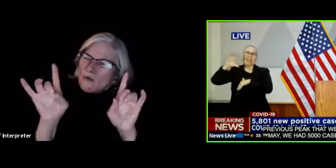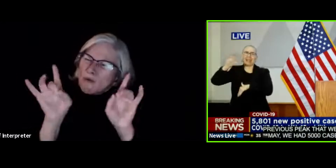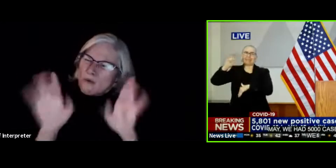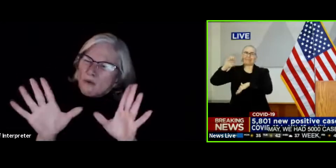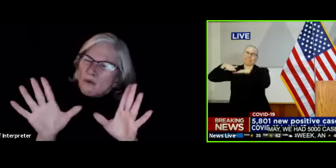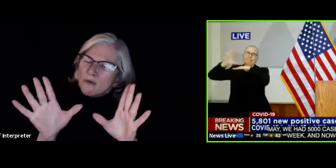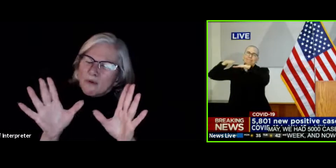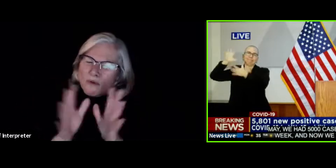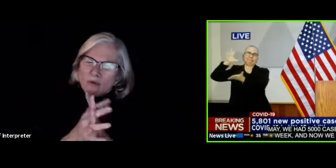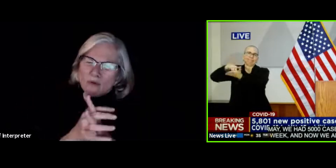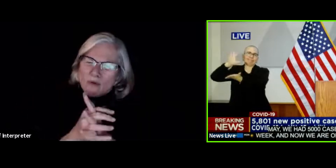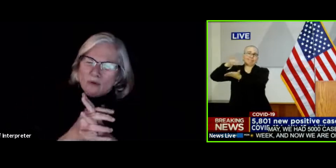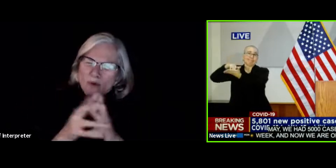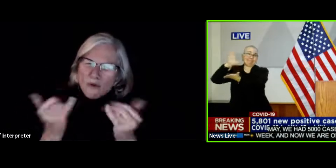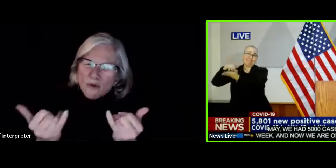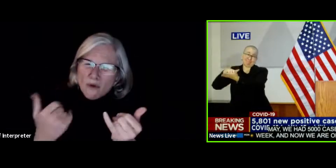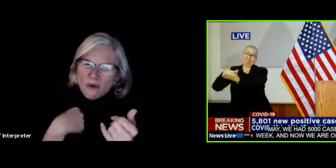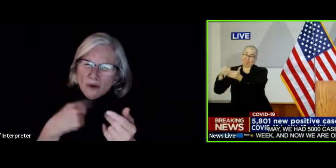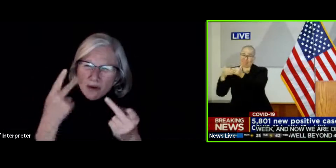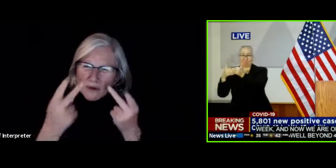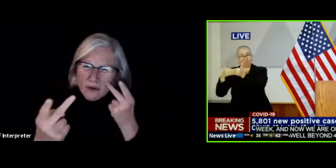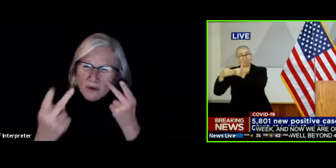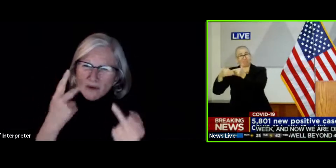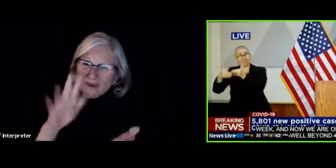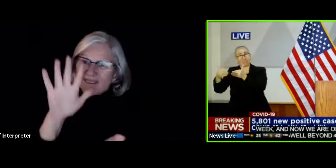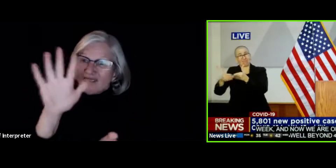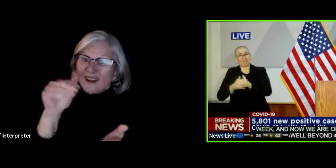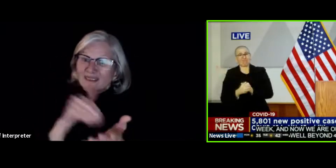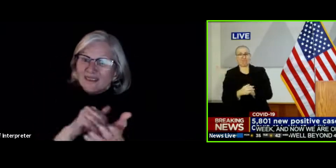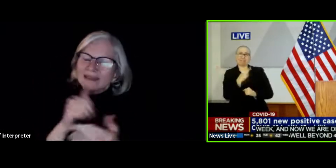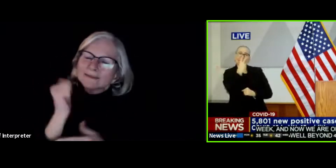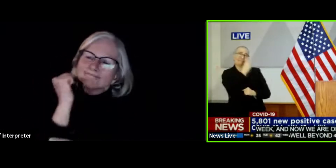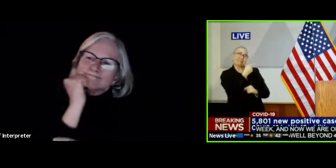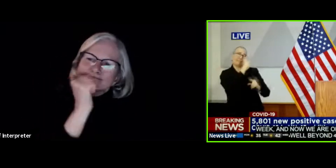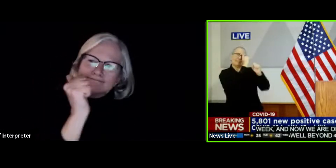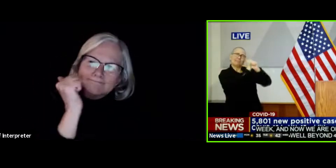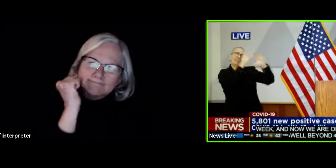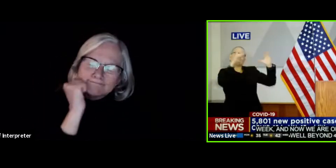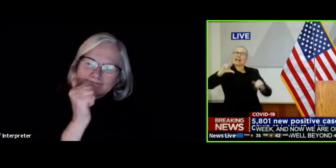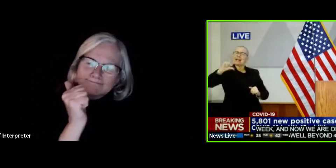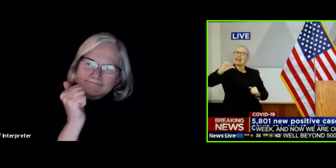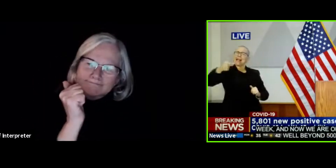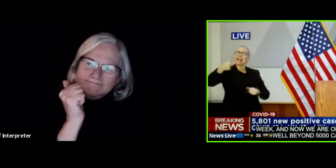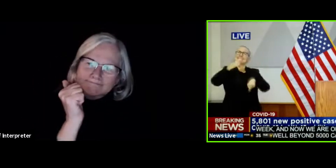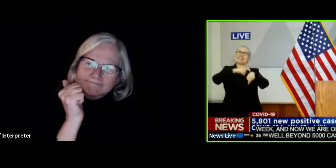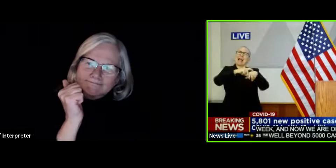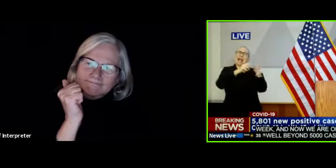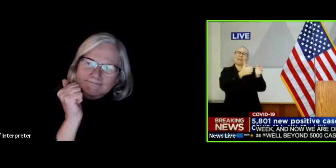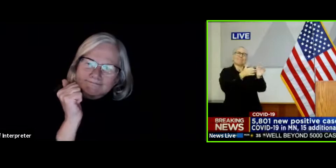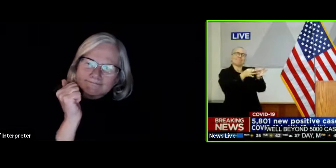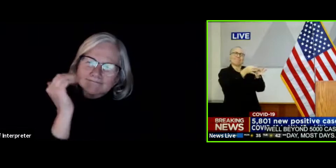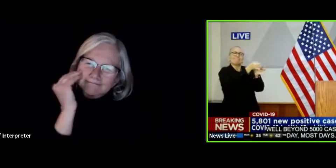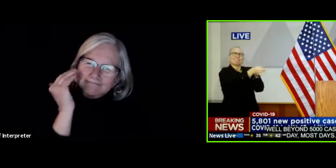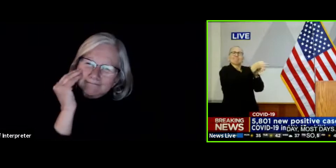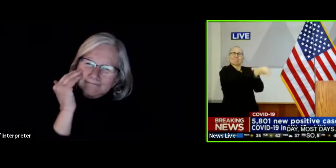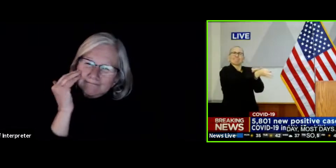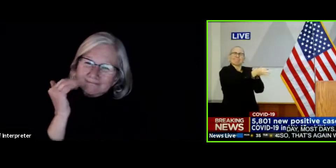SO THAT'S, AGAIN, WHERE THIS LAG PERIODS BEING INFORMED BY WHAT'S HAPPENING IN THE LAG PERIODS EVEN THOUGH